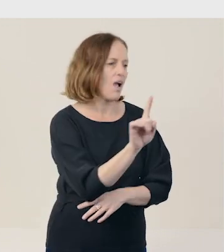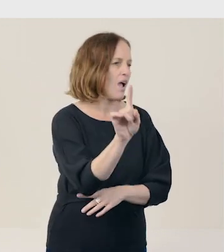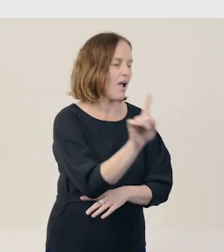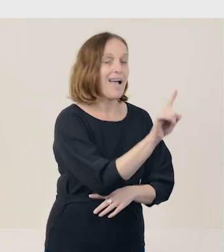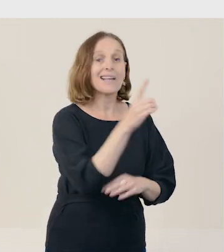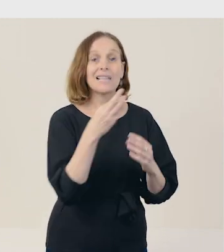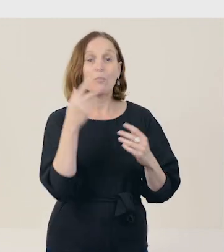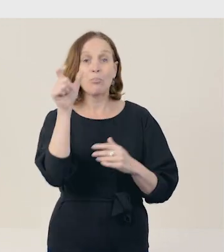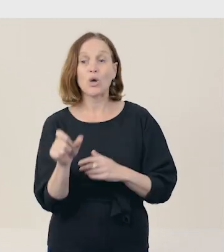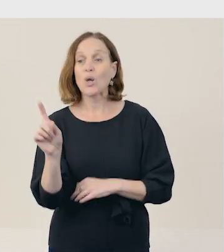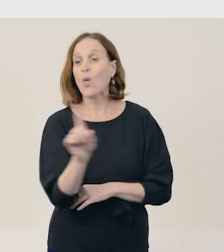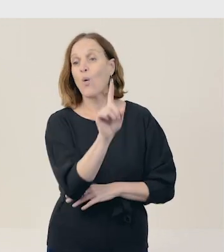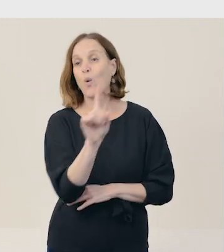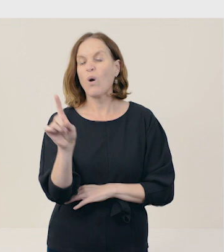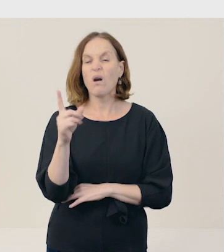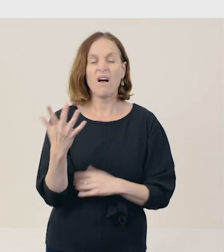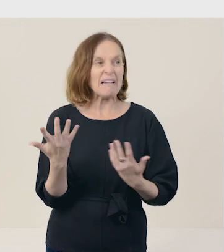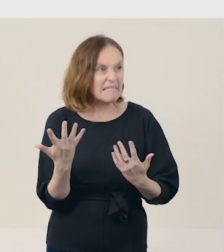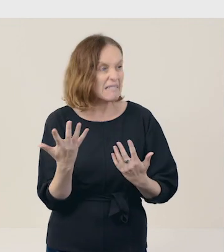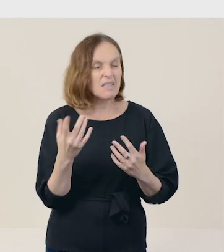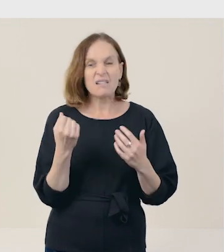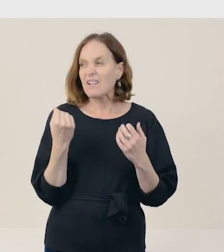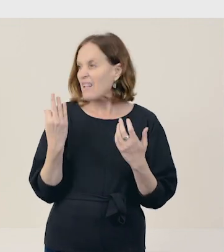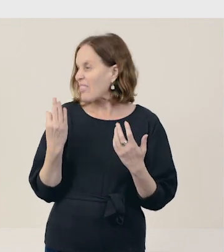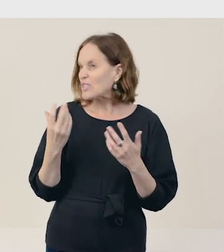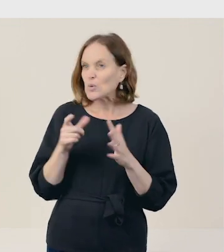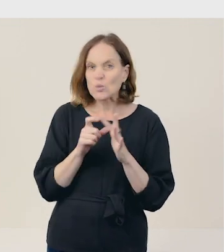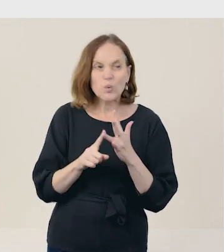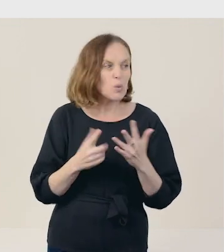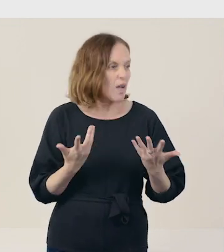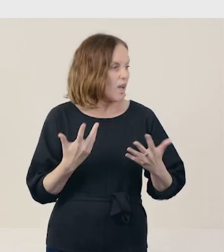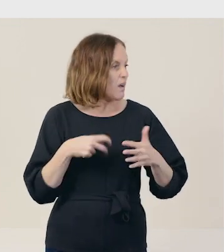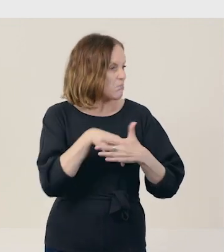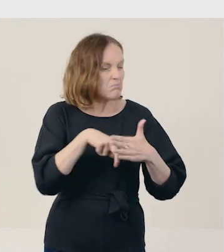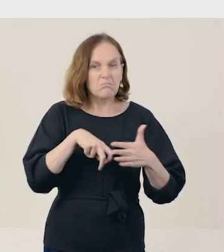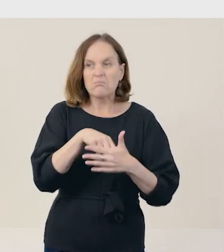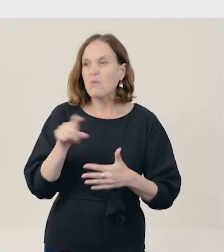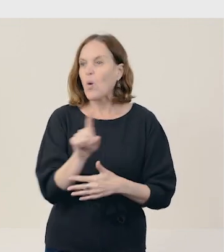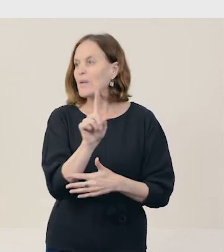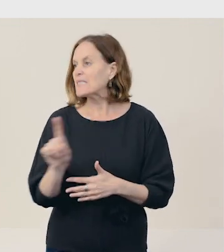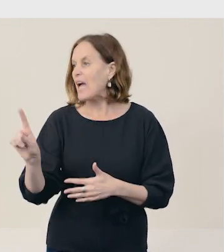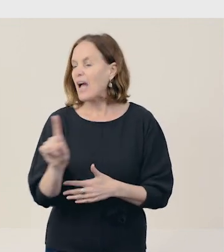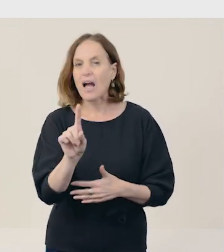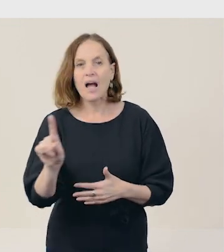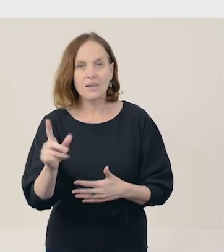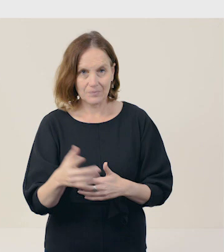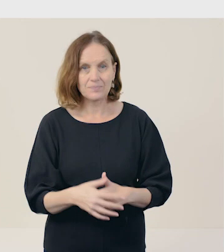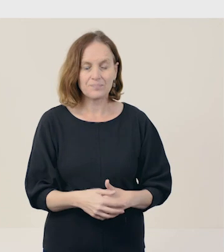If someone loiters, they are standing around or waiting, without purpose. Let's have a look at our poem.